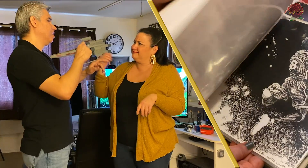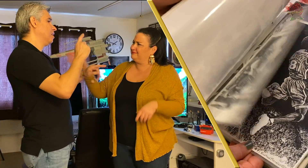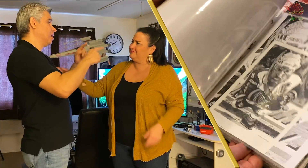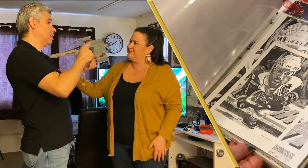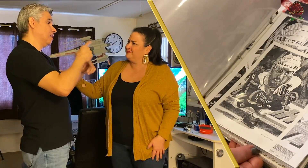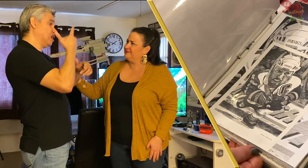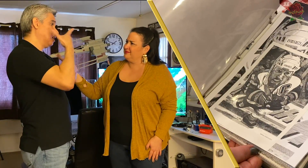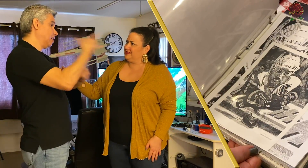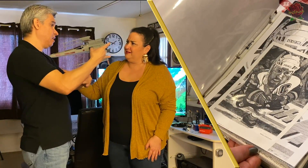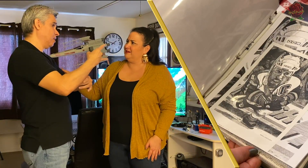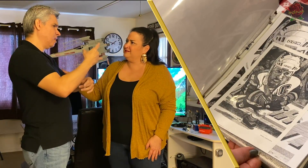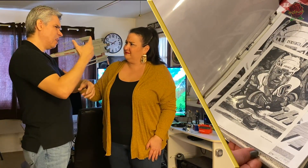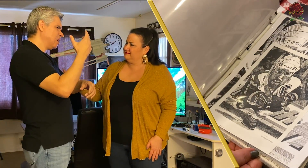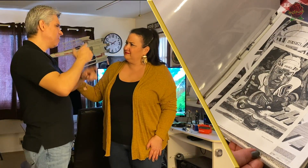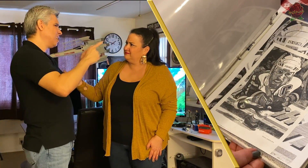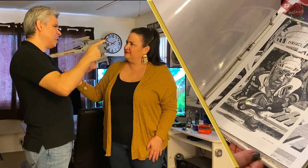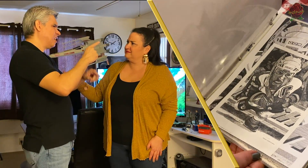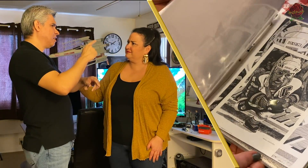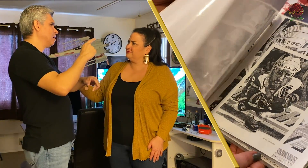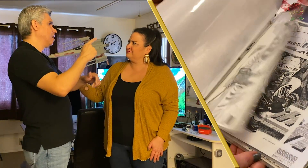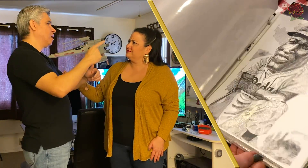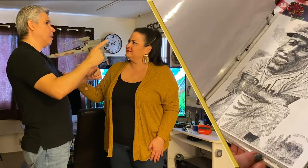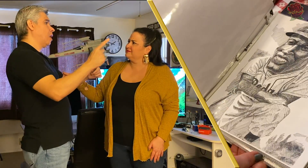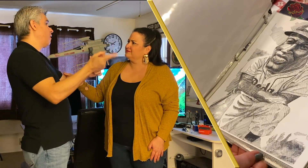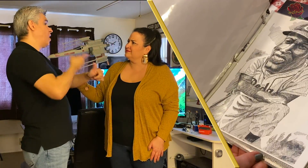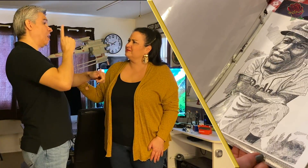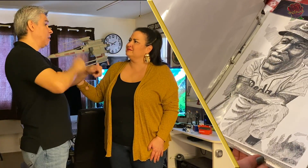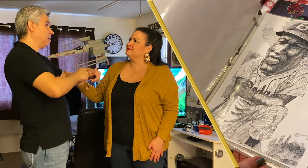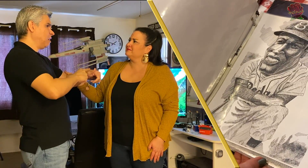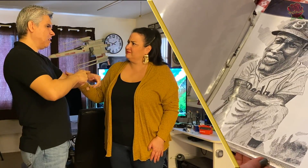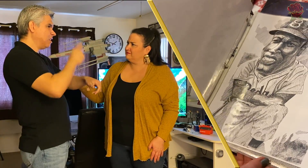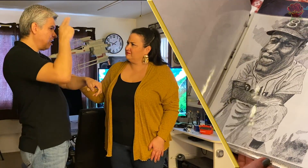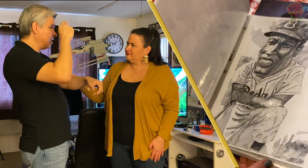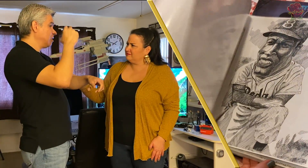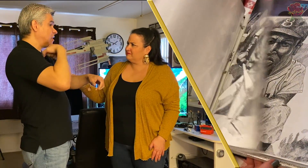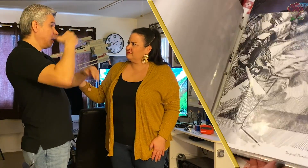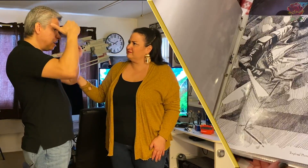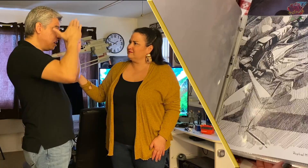People find my art interesting and impressive now,